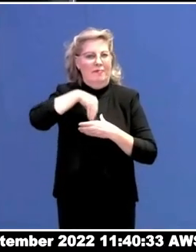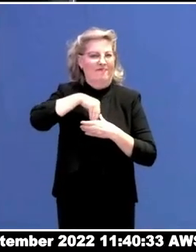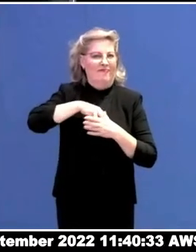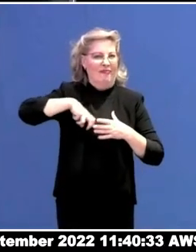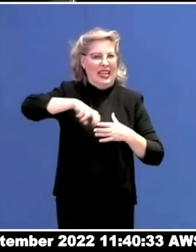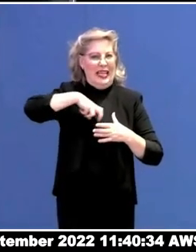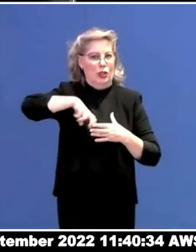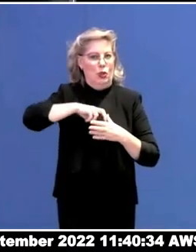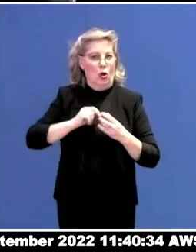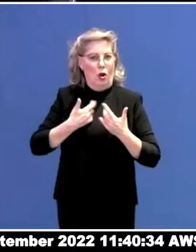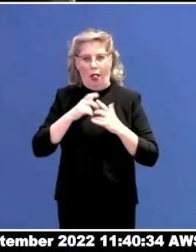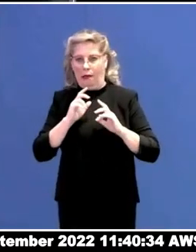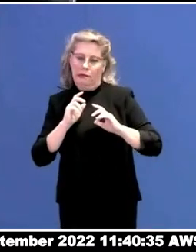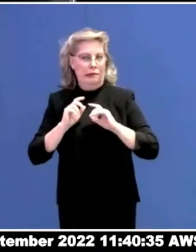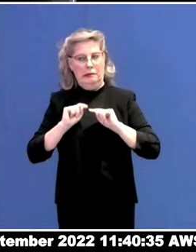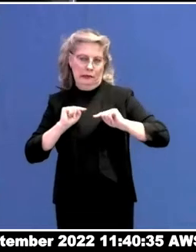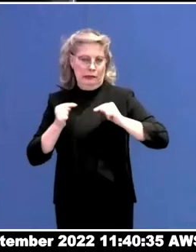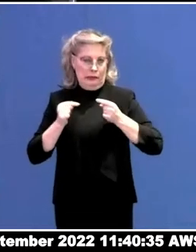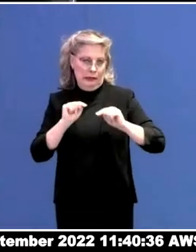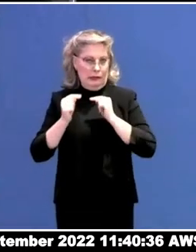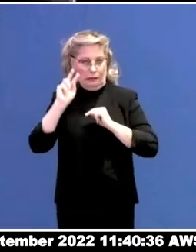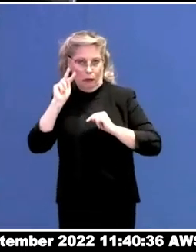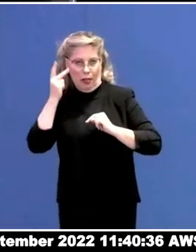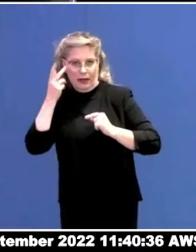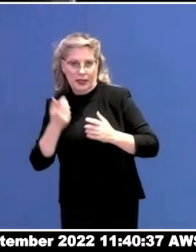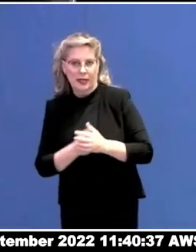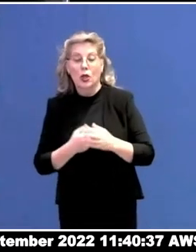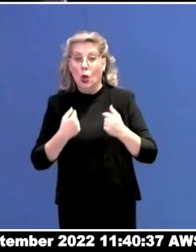Commissioner, myself and my colleague, we are behind a class action against Banksia